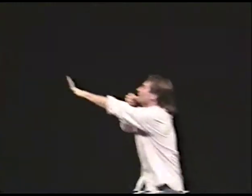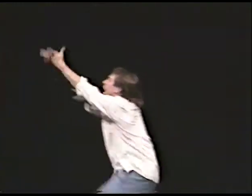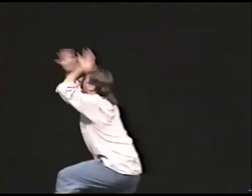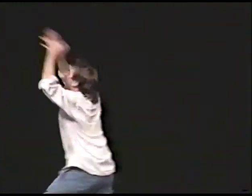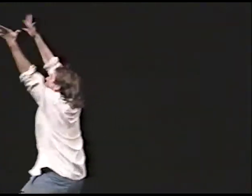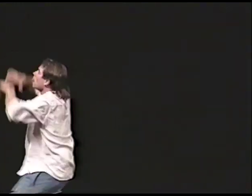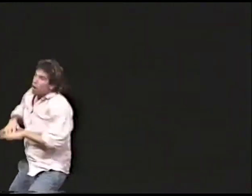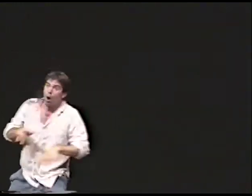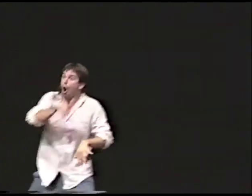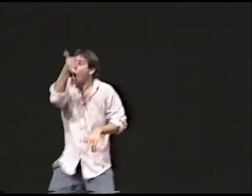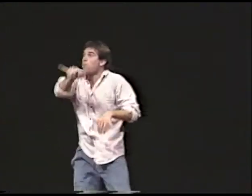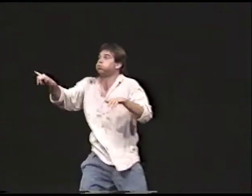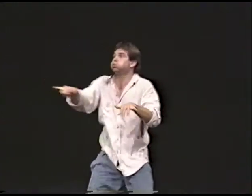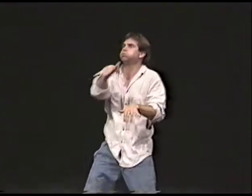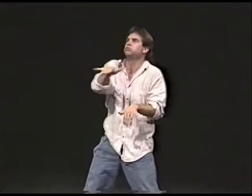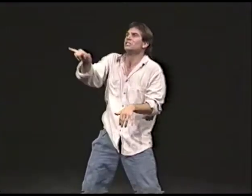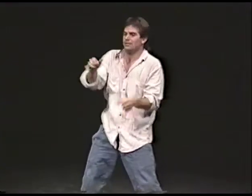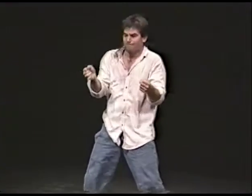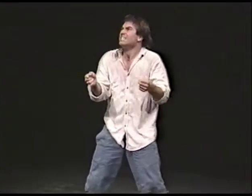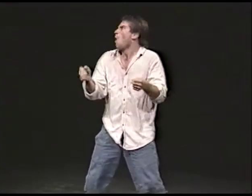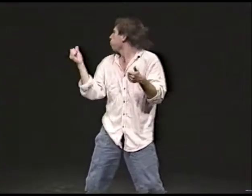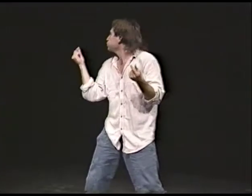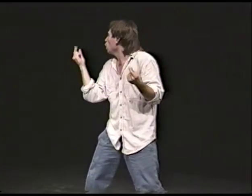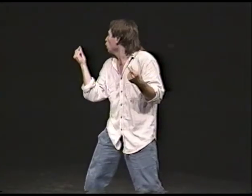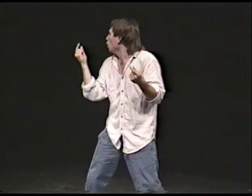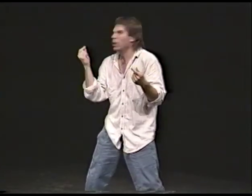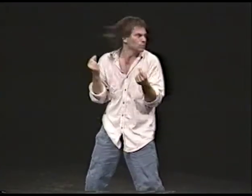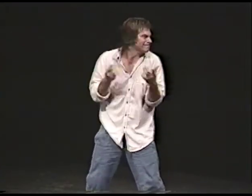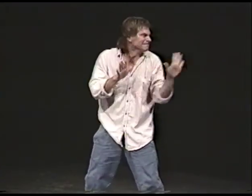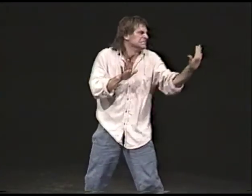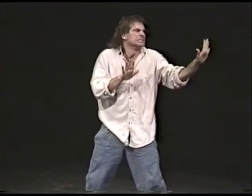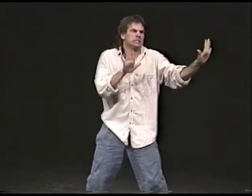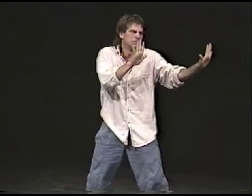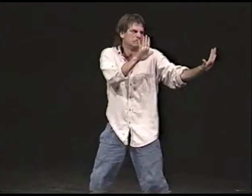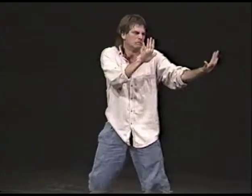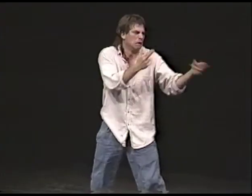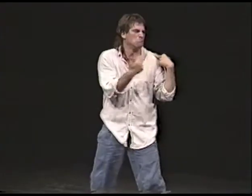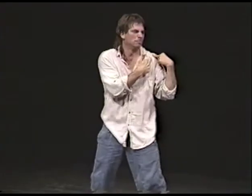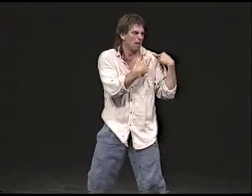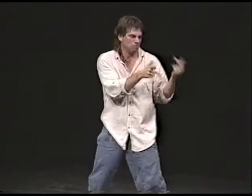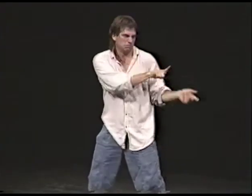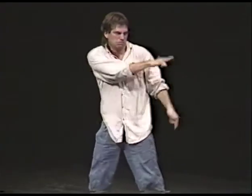Cockpit takes off. Oh, red alert, red alert. There's the resupply plane. What are we going to do?